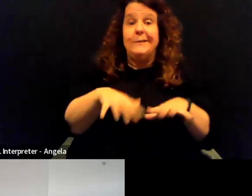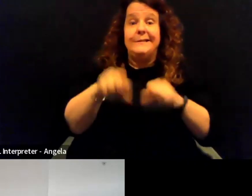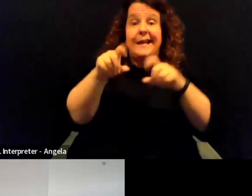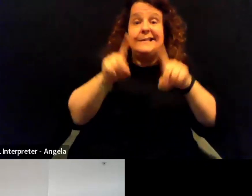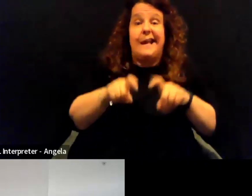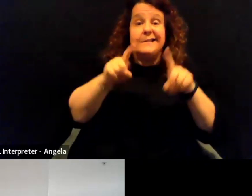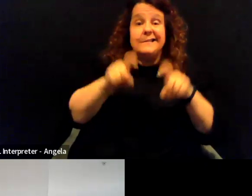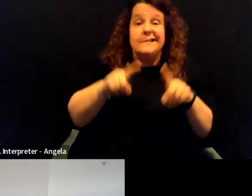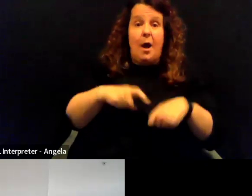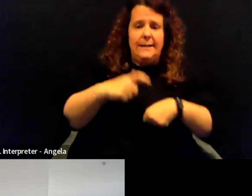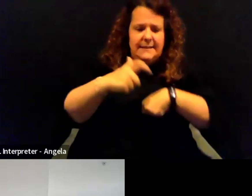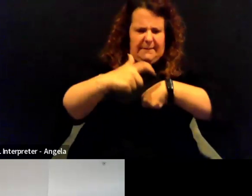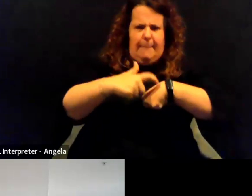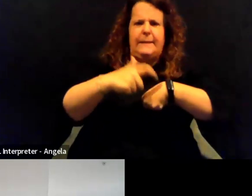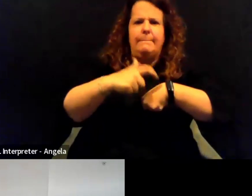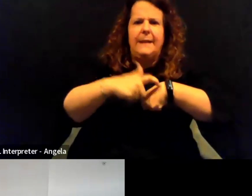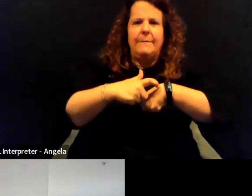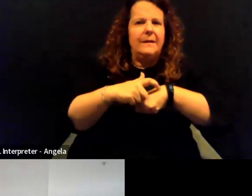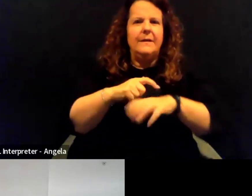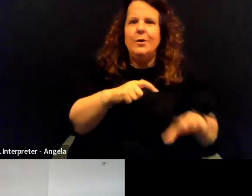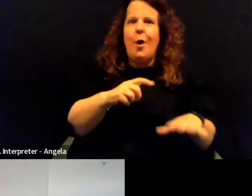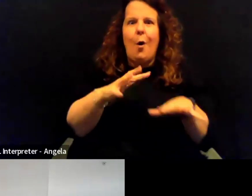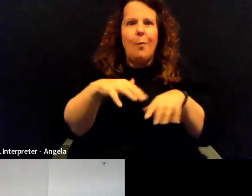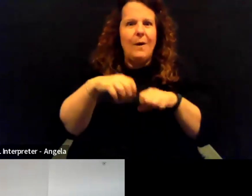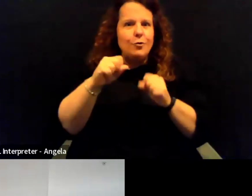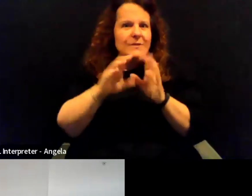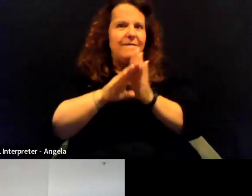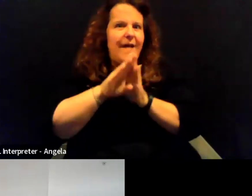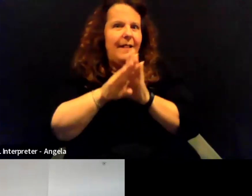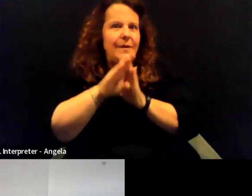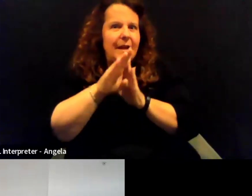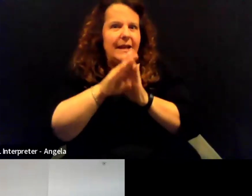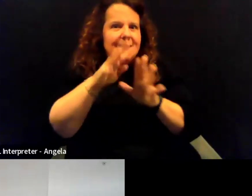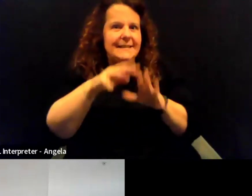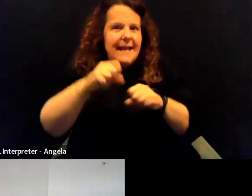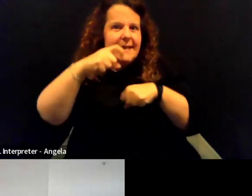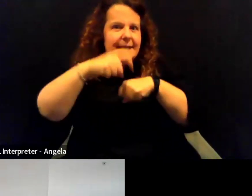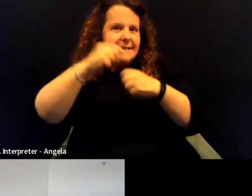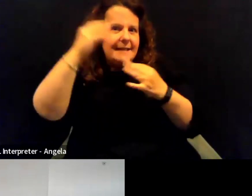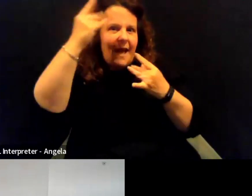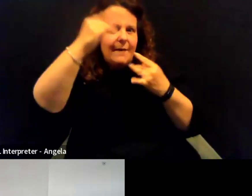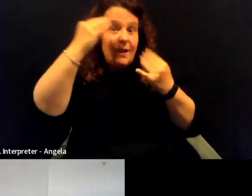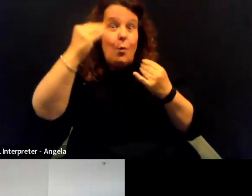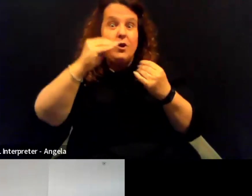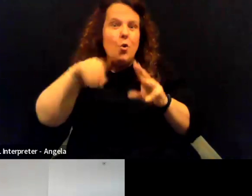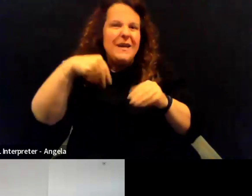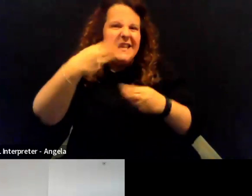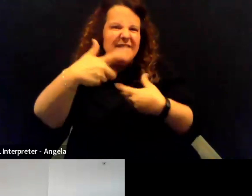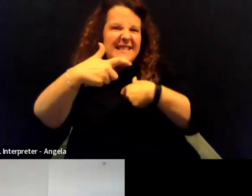are on a timer, you take the time to think. And as people with disabilities, like that's where we thrive when we are given that